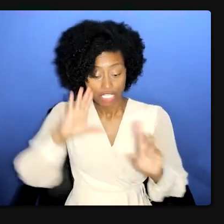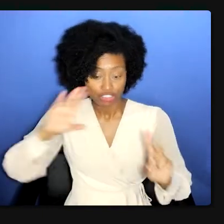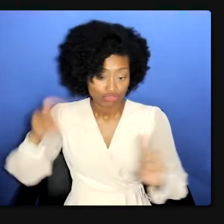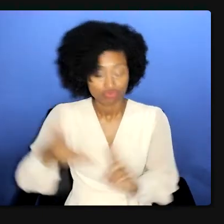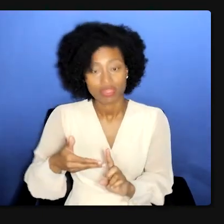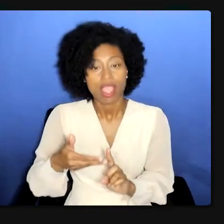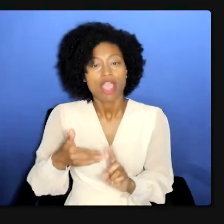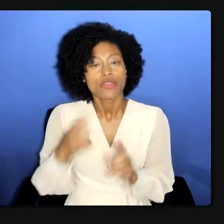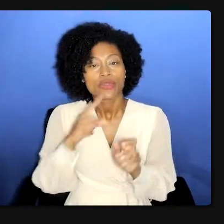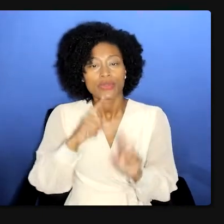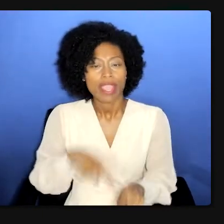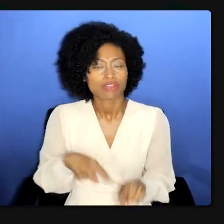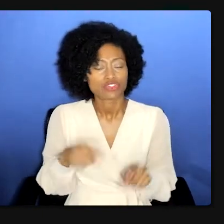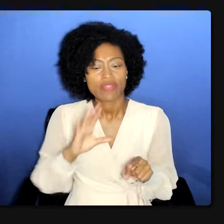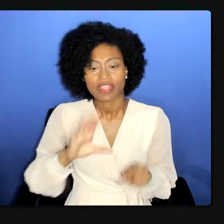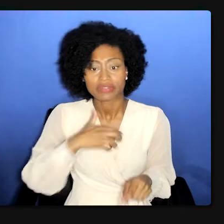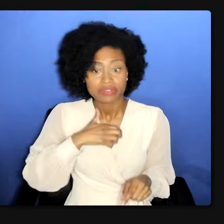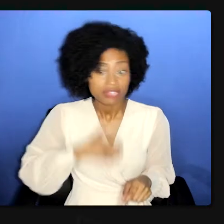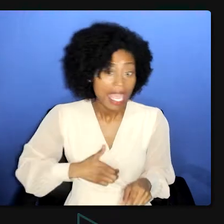and the desires of everything,